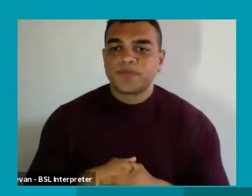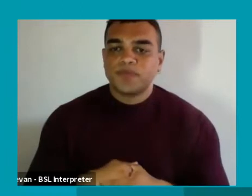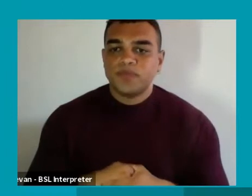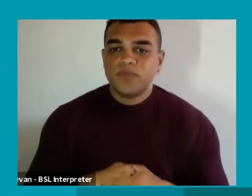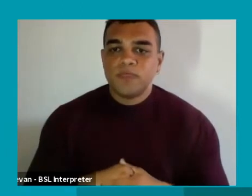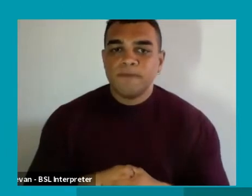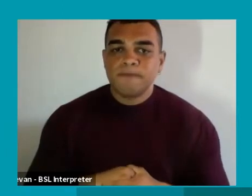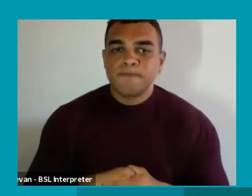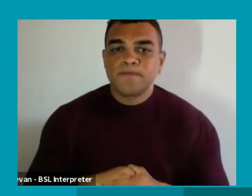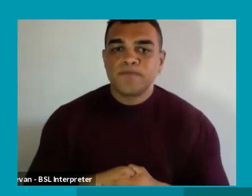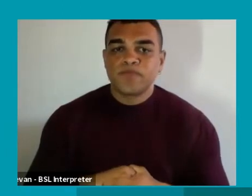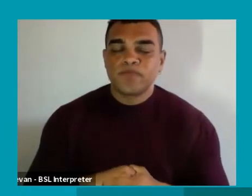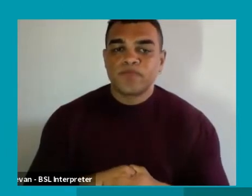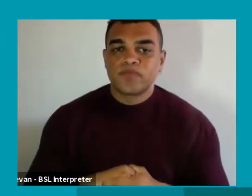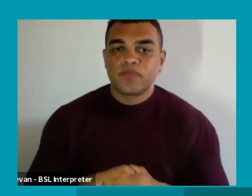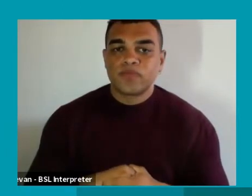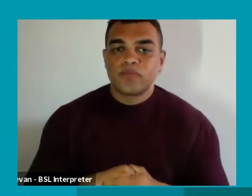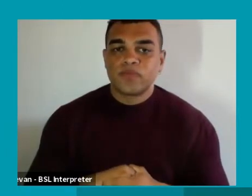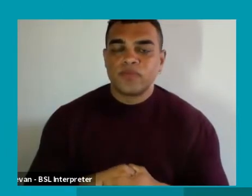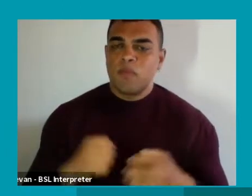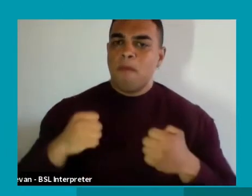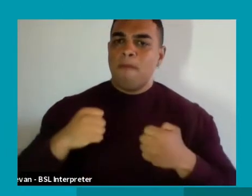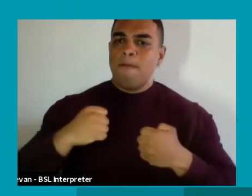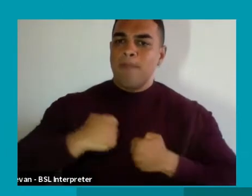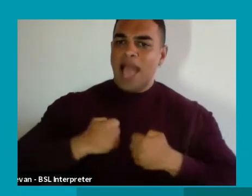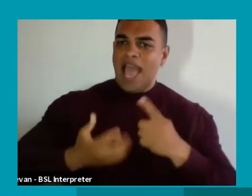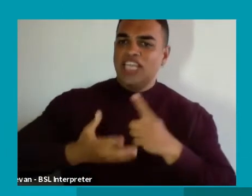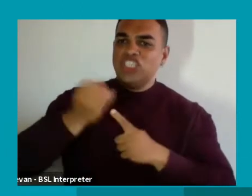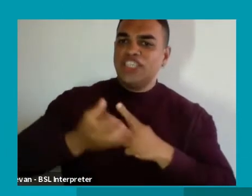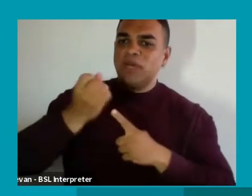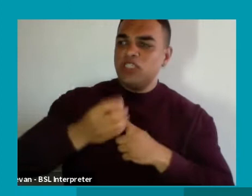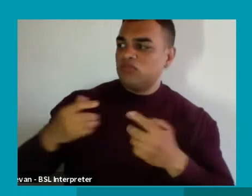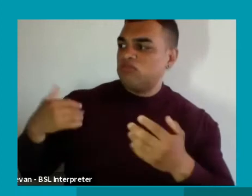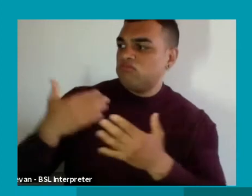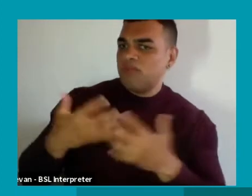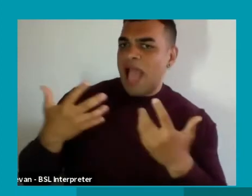Okay, so how do you demonstrate your achievements? As I mentioned before, employers are interested in seeing how